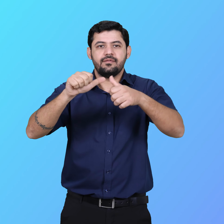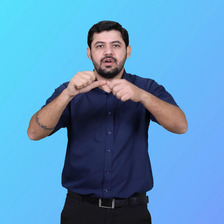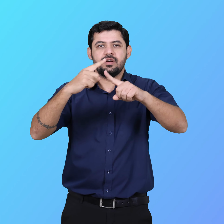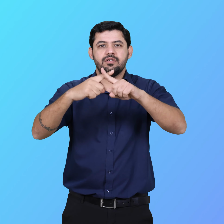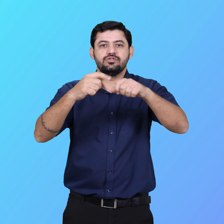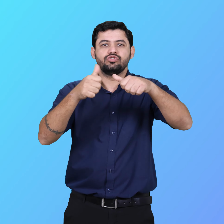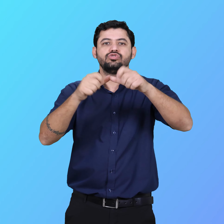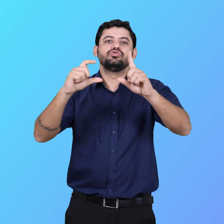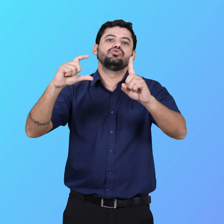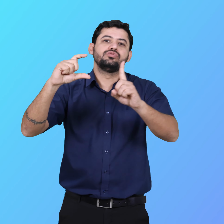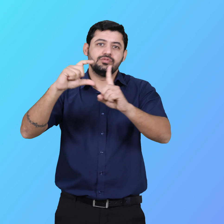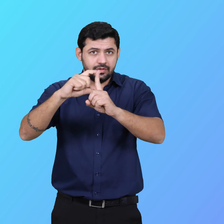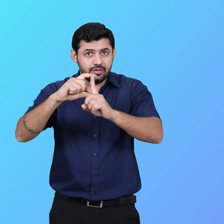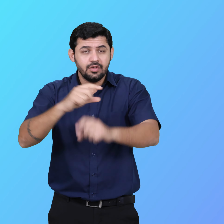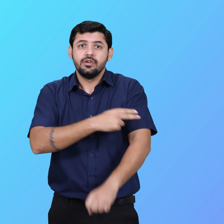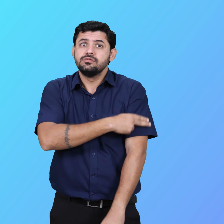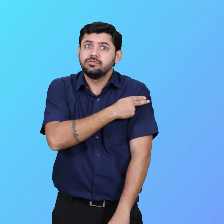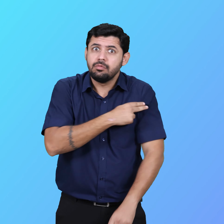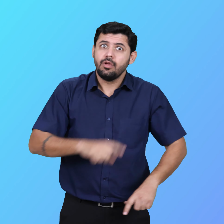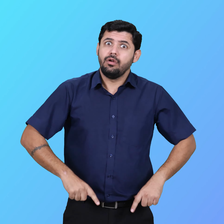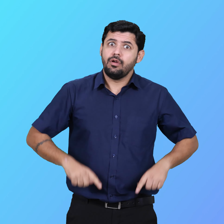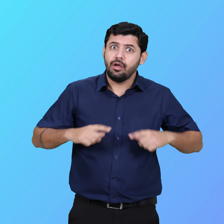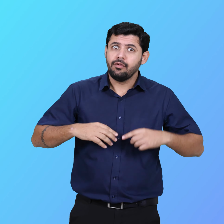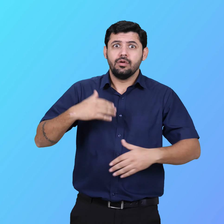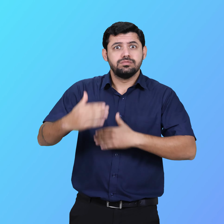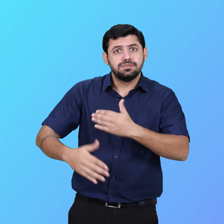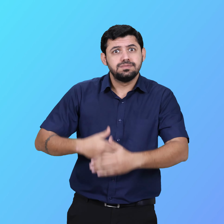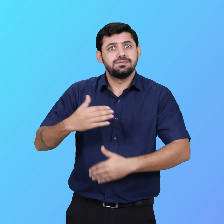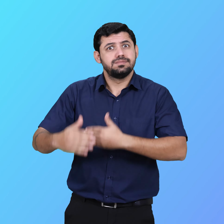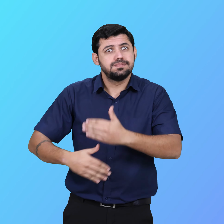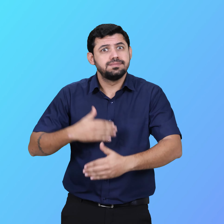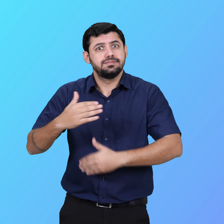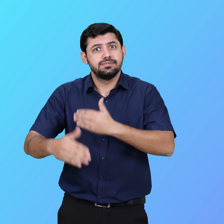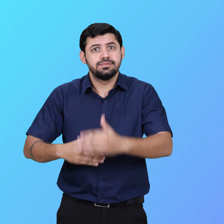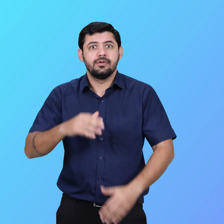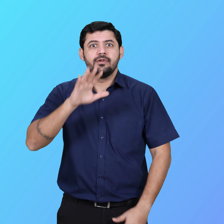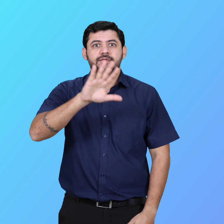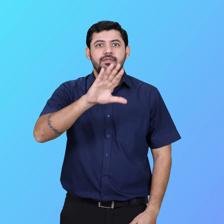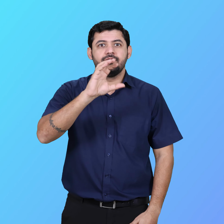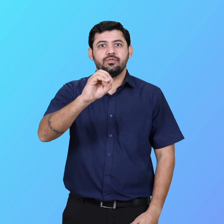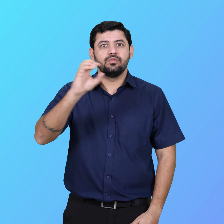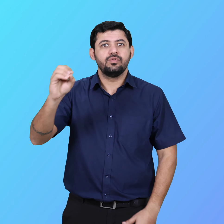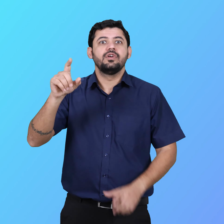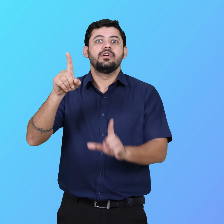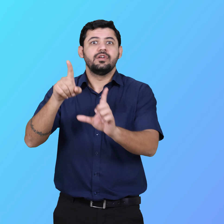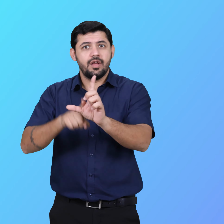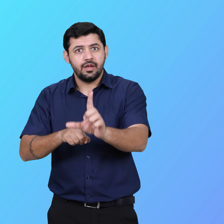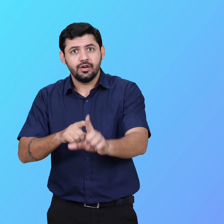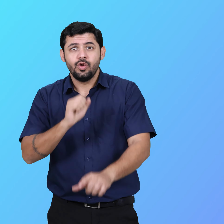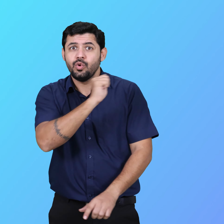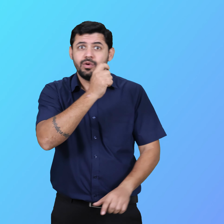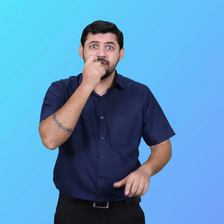After that, Shem lived 500 years. He had other sons and daughters.